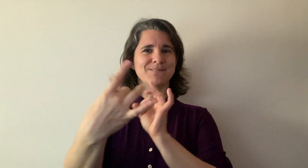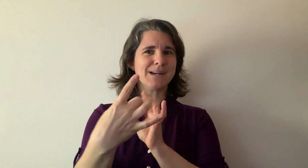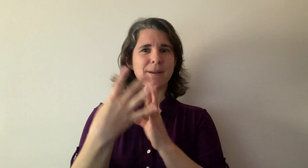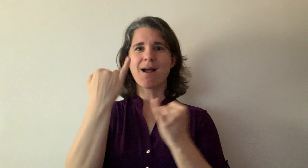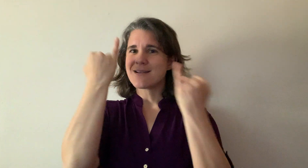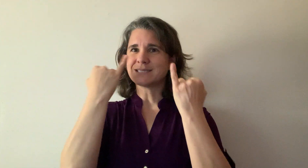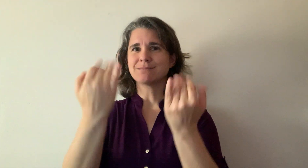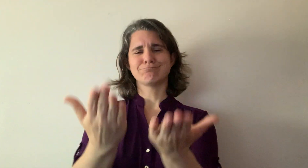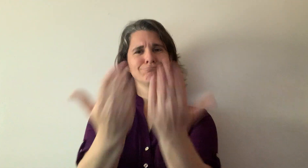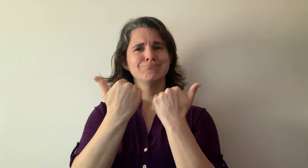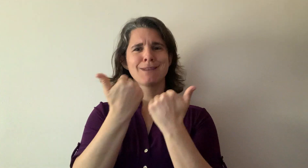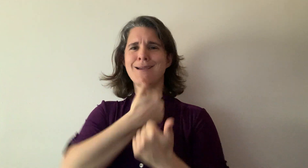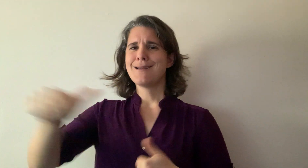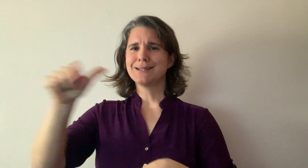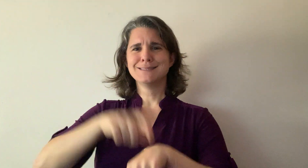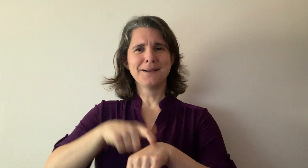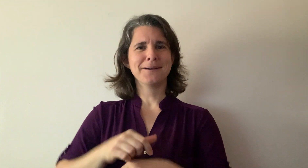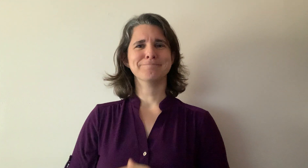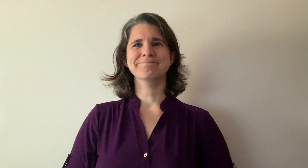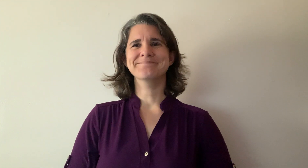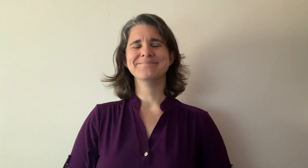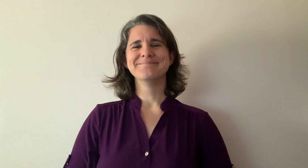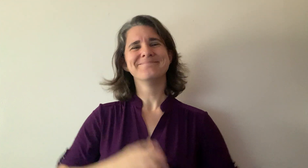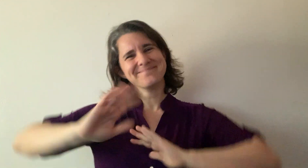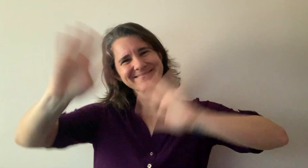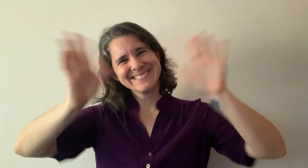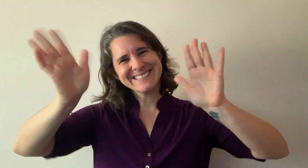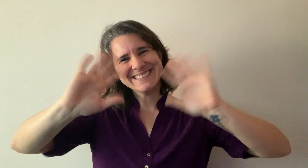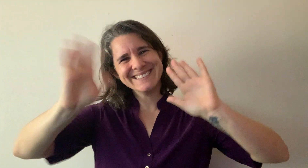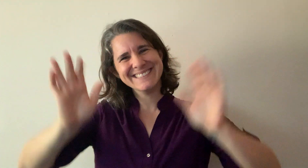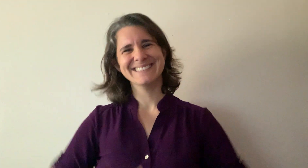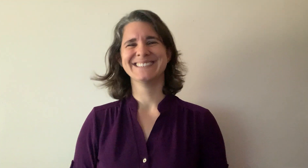Feedback and suggestions are welcome. Bye!